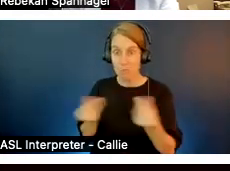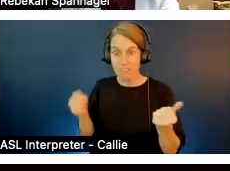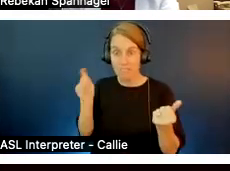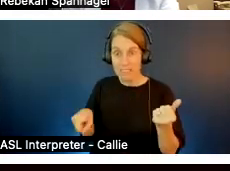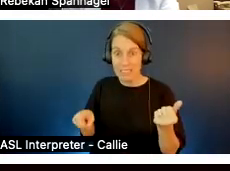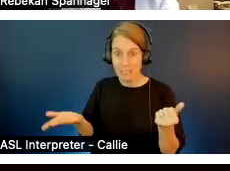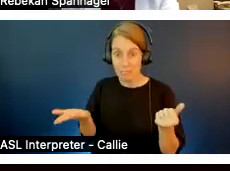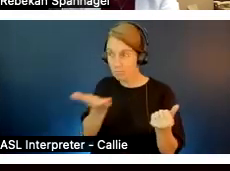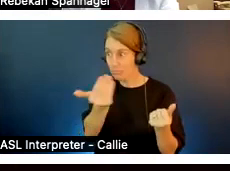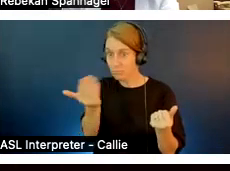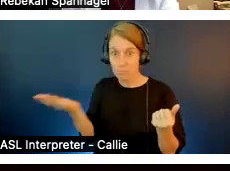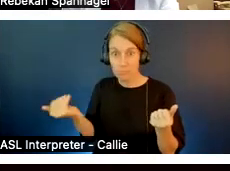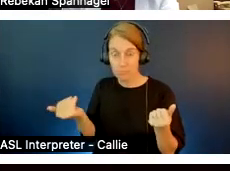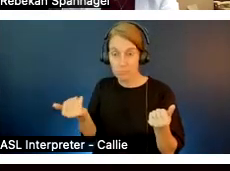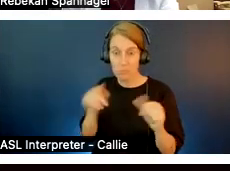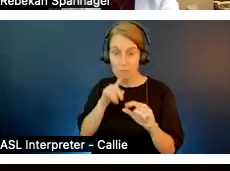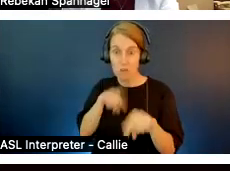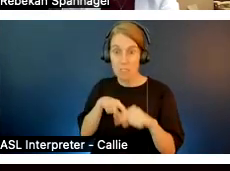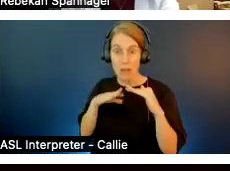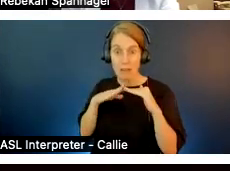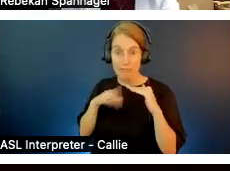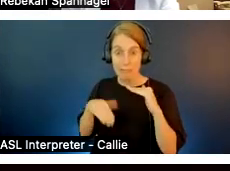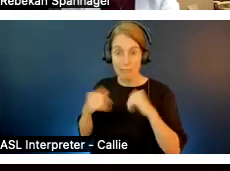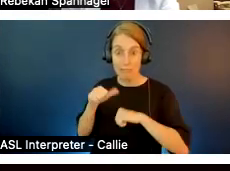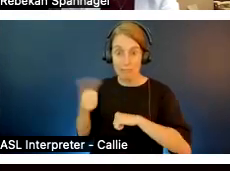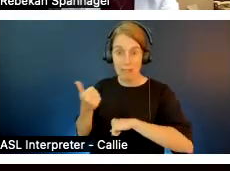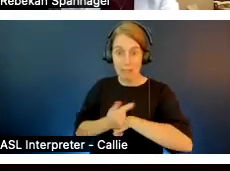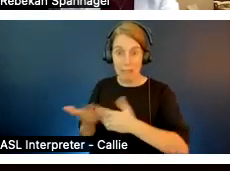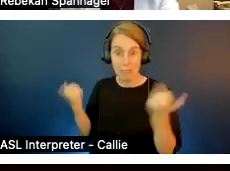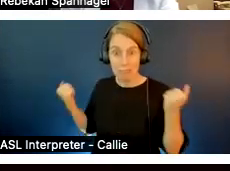a response within a certain period of time um and i would give them you know if you're mailing